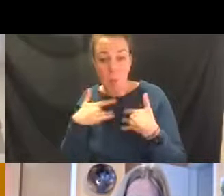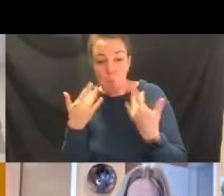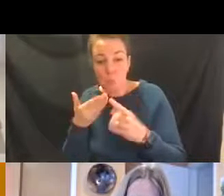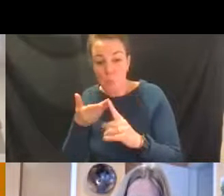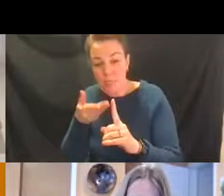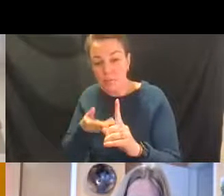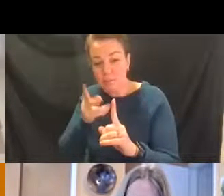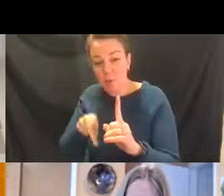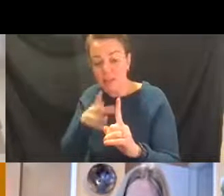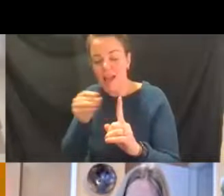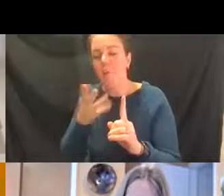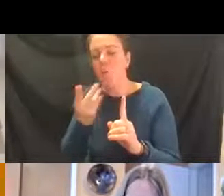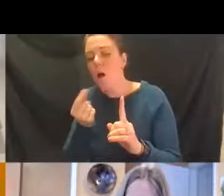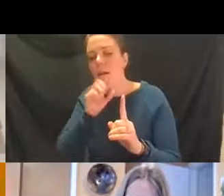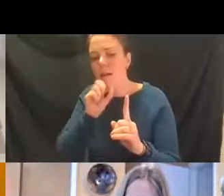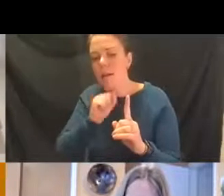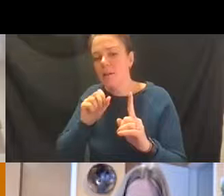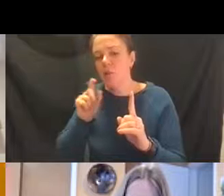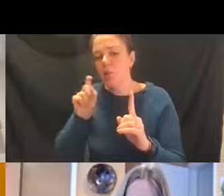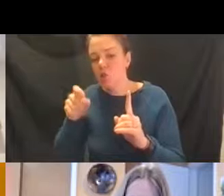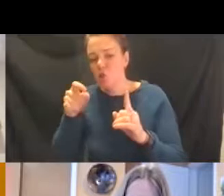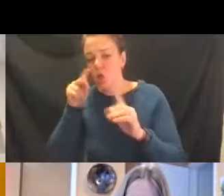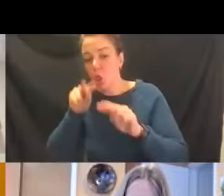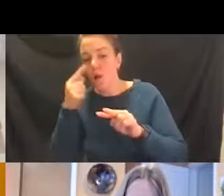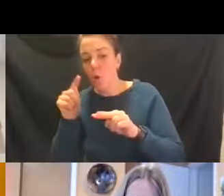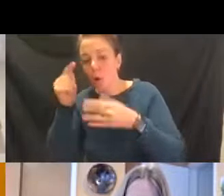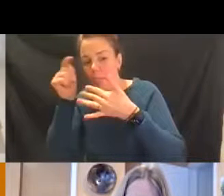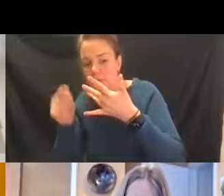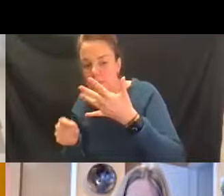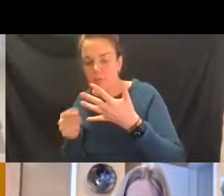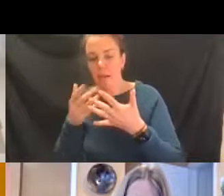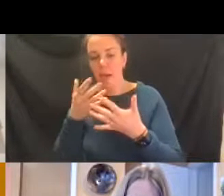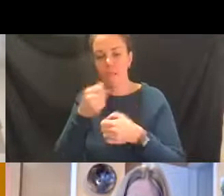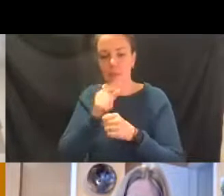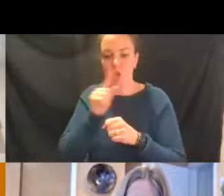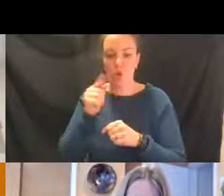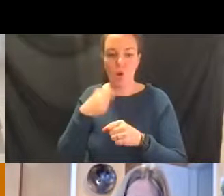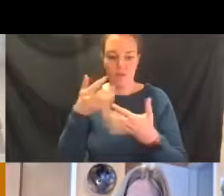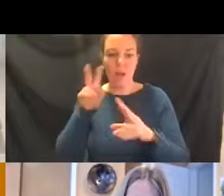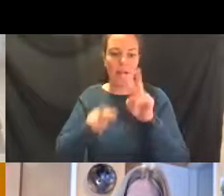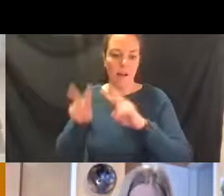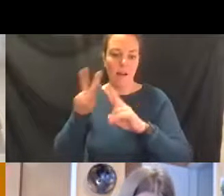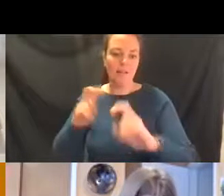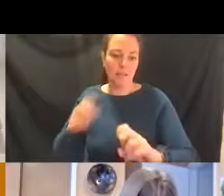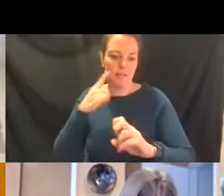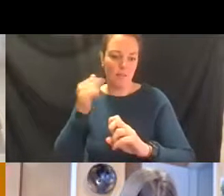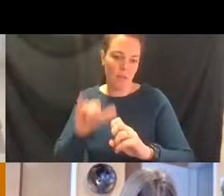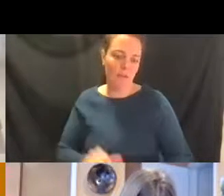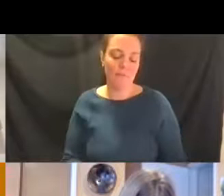what things we should be looking at and making sure that we've assessed for. so for sure look